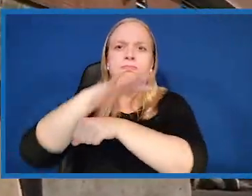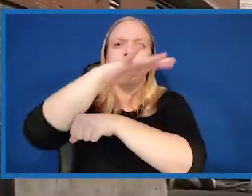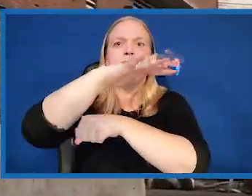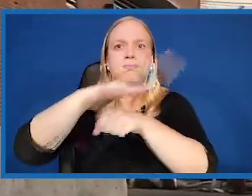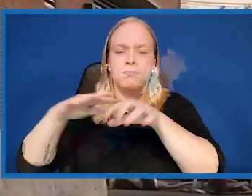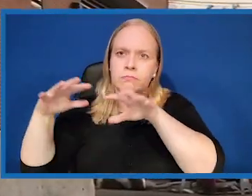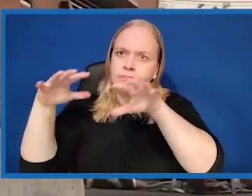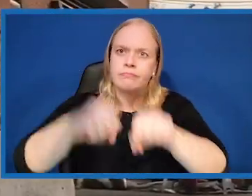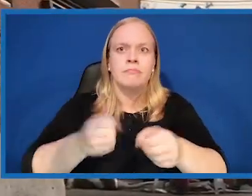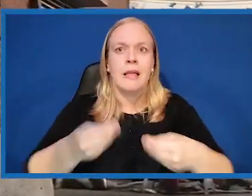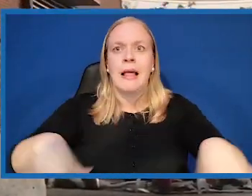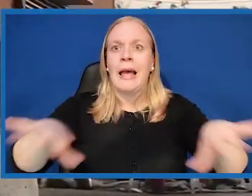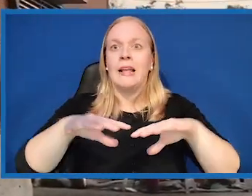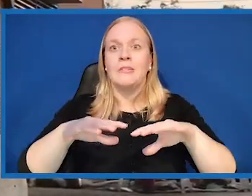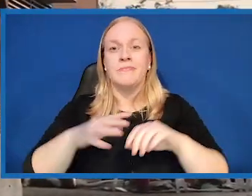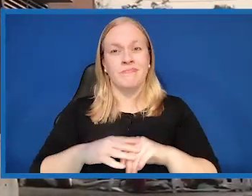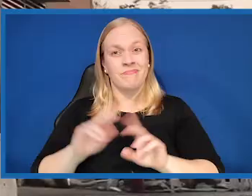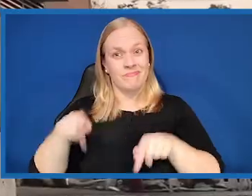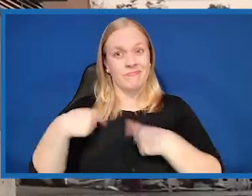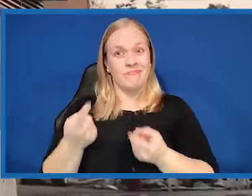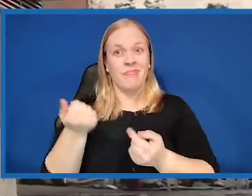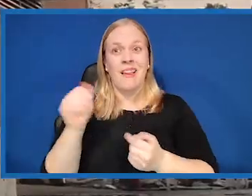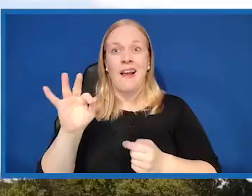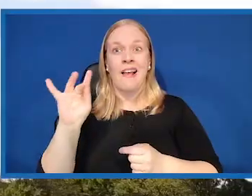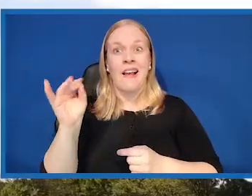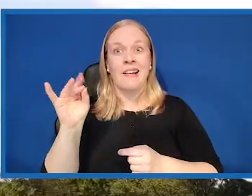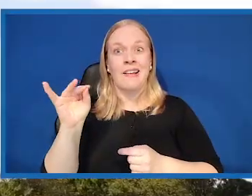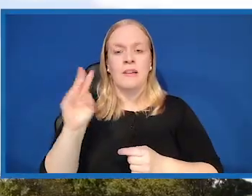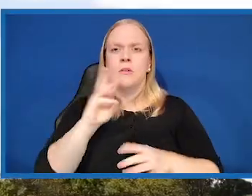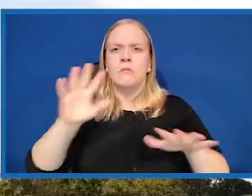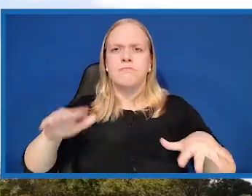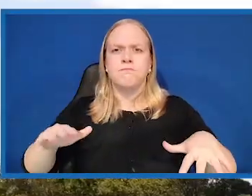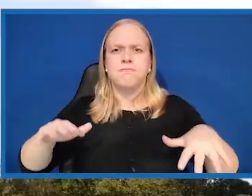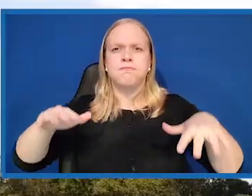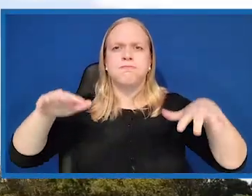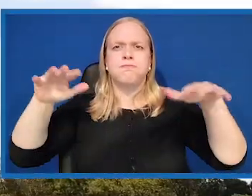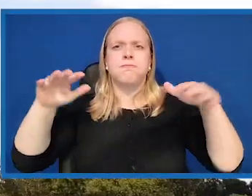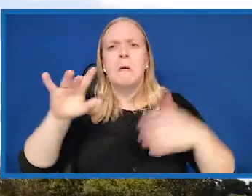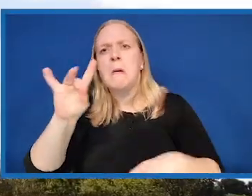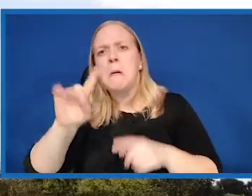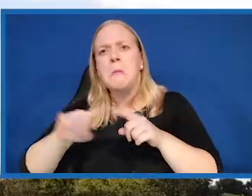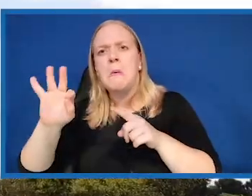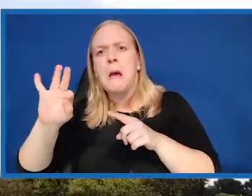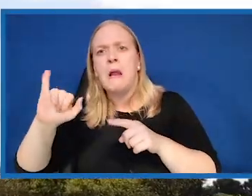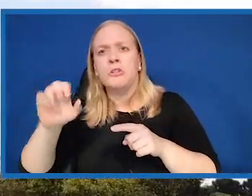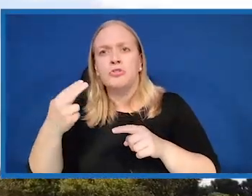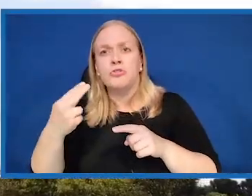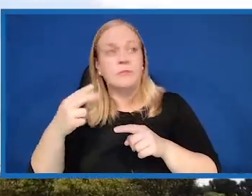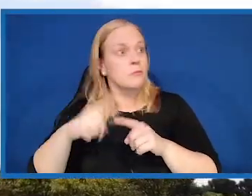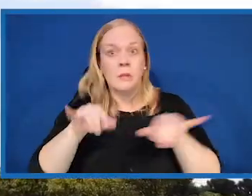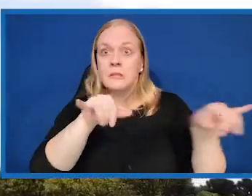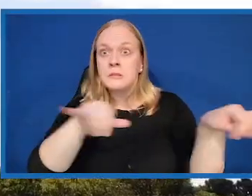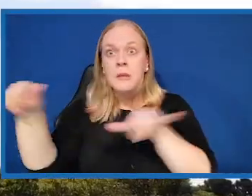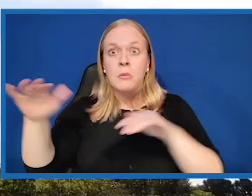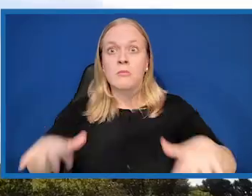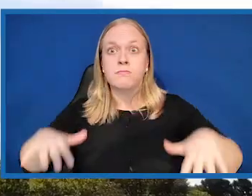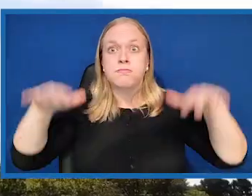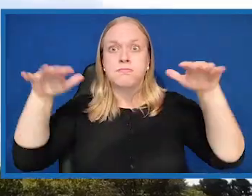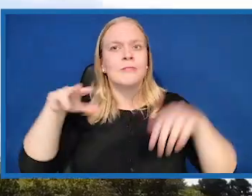HAVE RISEN ABOUT EIGHT TO NINE INCHES. BUT THE SEAS DON'T RISE UNIFORMLY, SOME PLACES ARE AT HIGHER RISK FOR FLOODING,